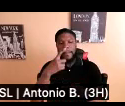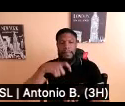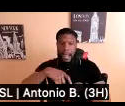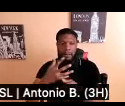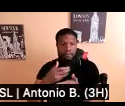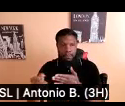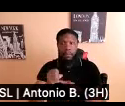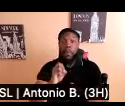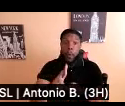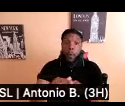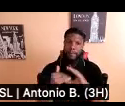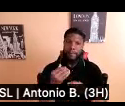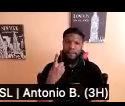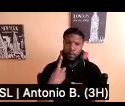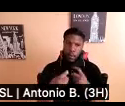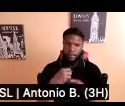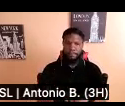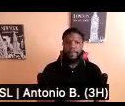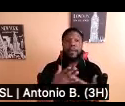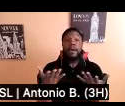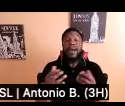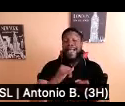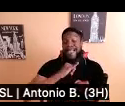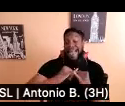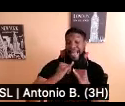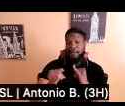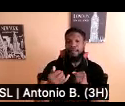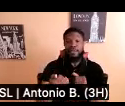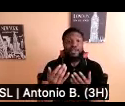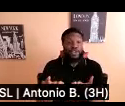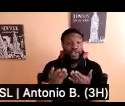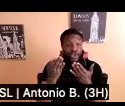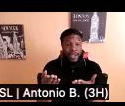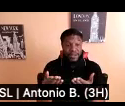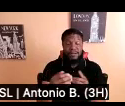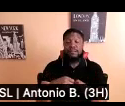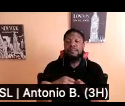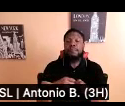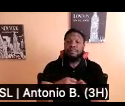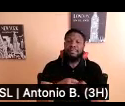Lastly, suggestions. Again, those offered writers recommendations about what they might or could do,